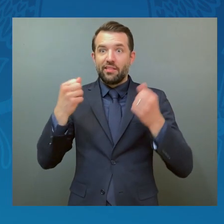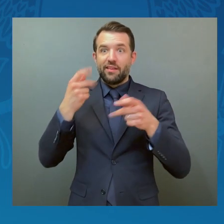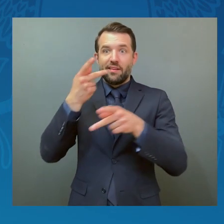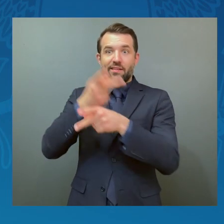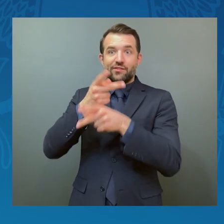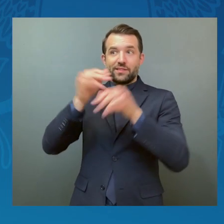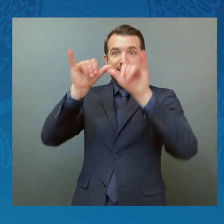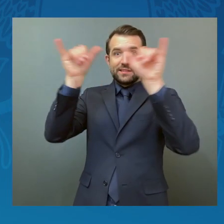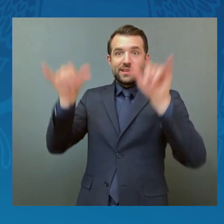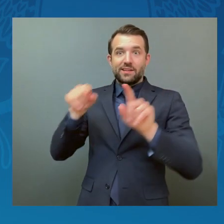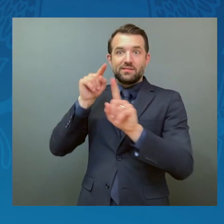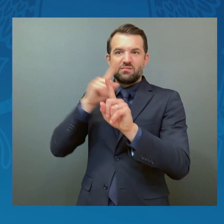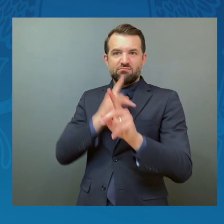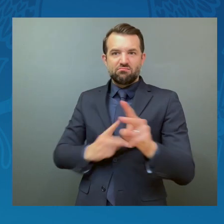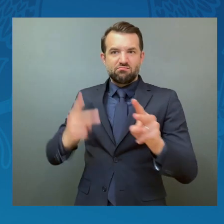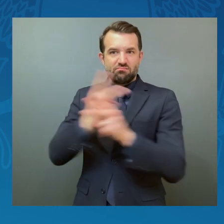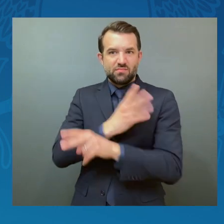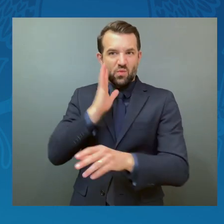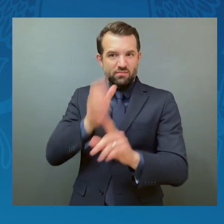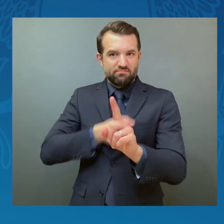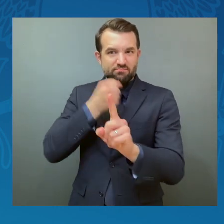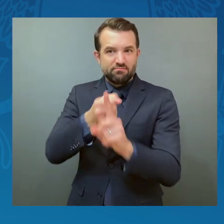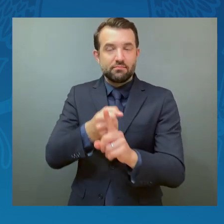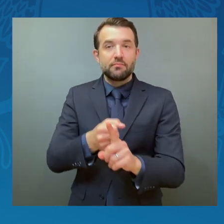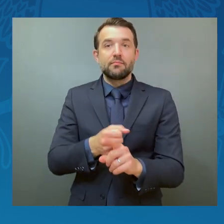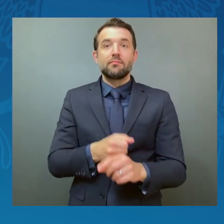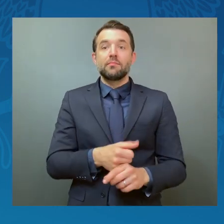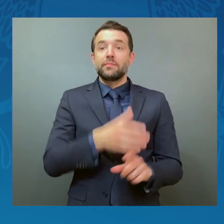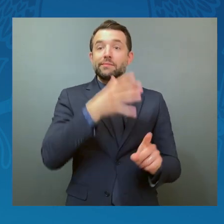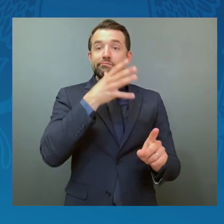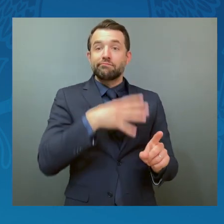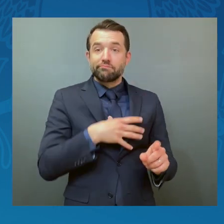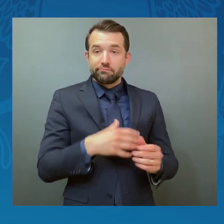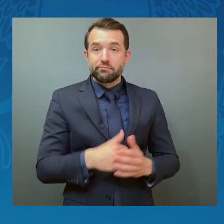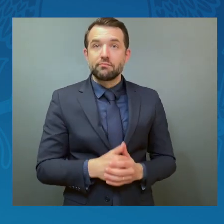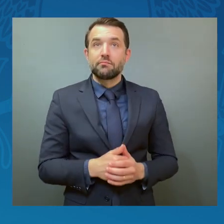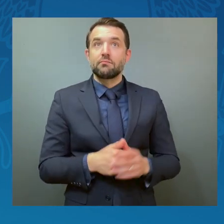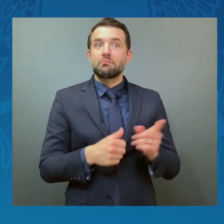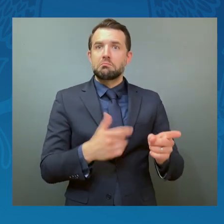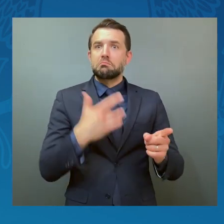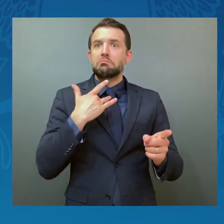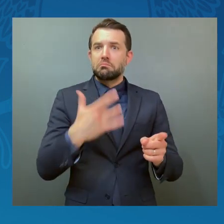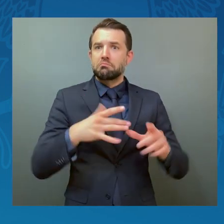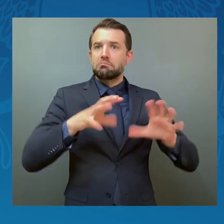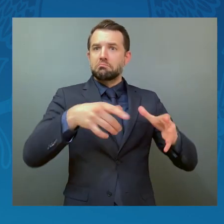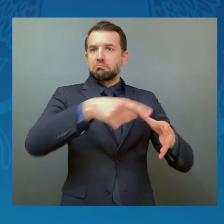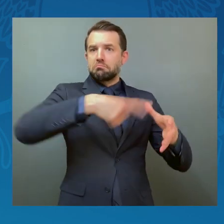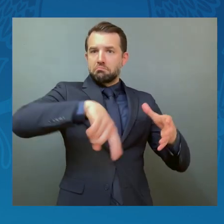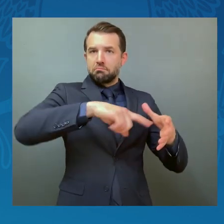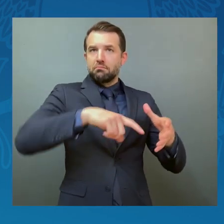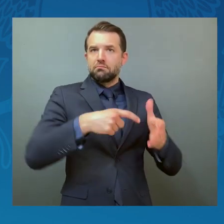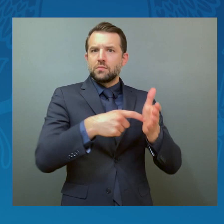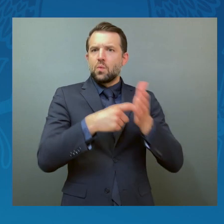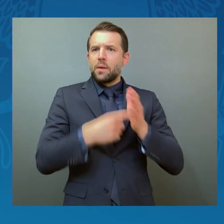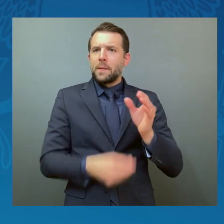require more healthcare and they pay more for it. For instance, women are more likely to shoulder higher expenses related to childbirth.